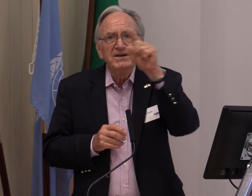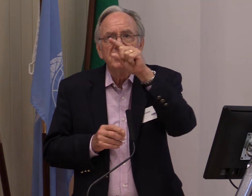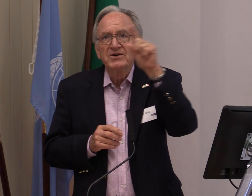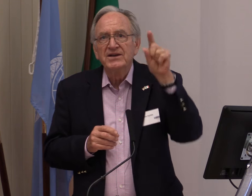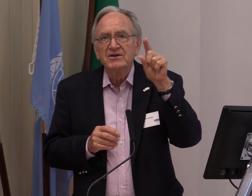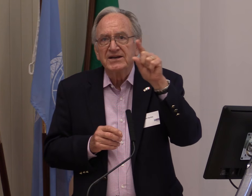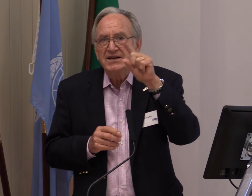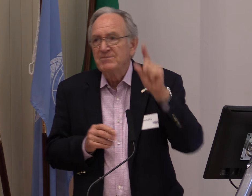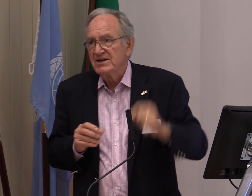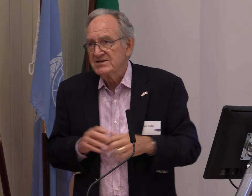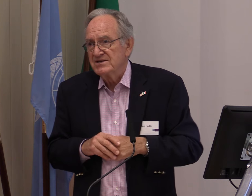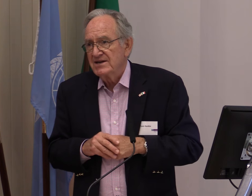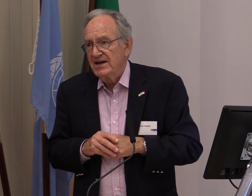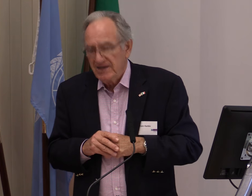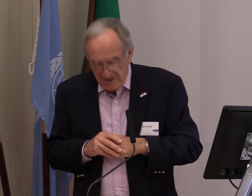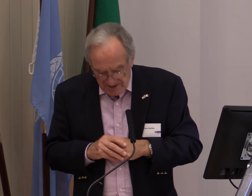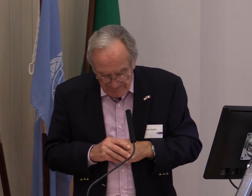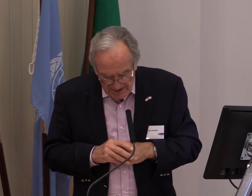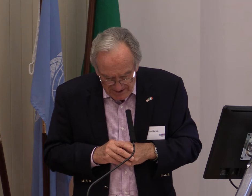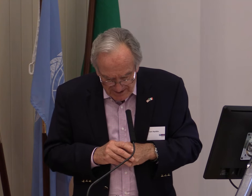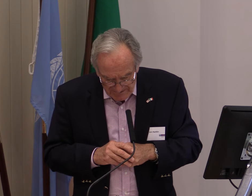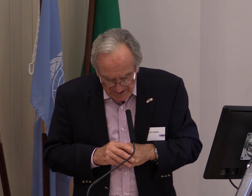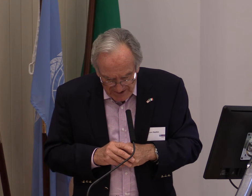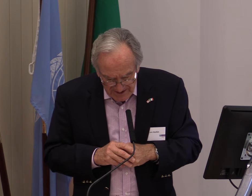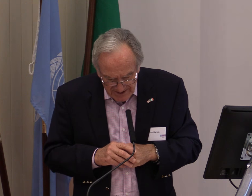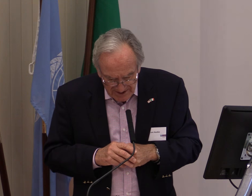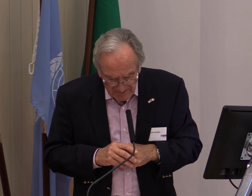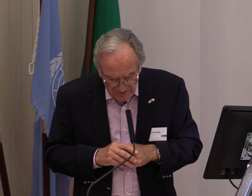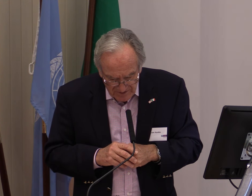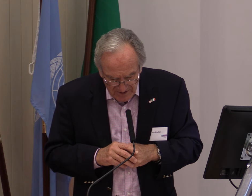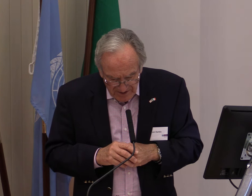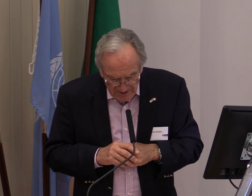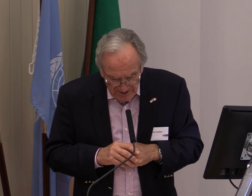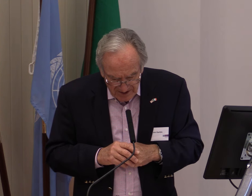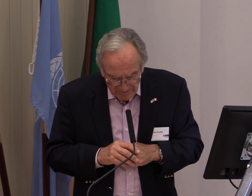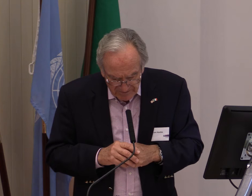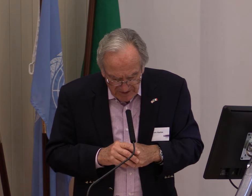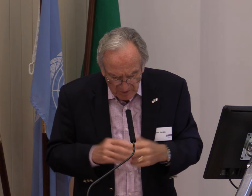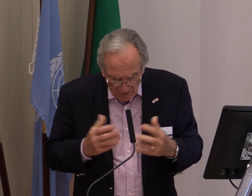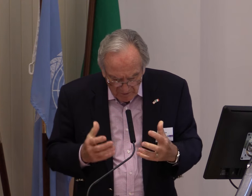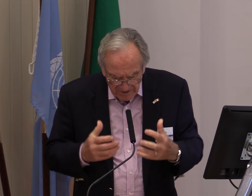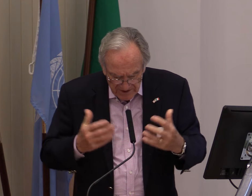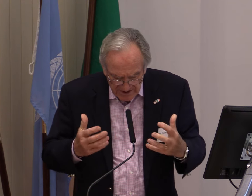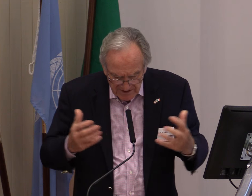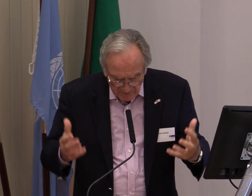be here and there in key places, and get them to help, people who are open, sensitive and